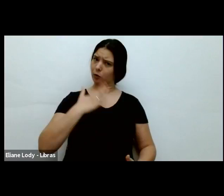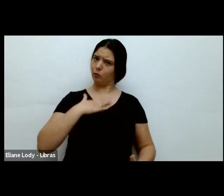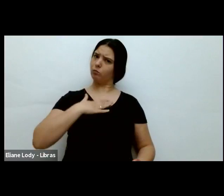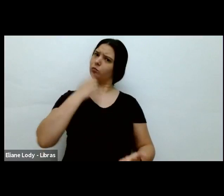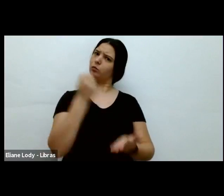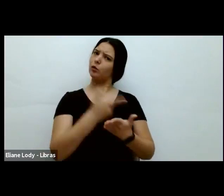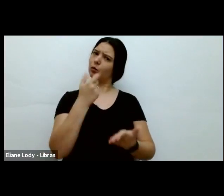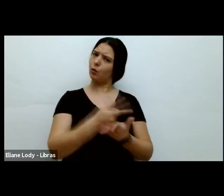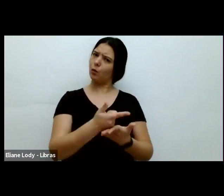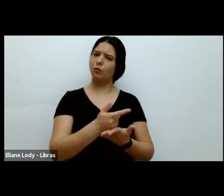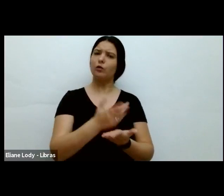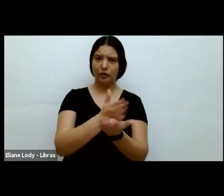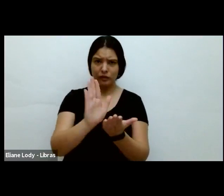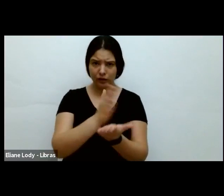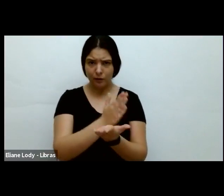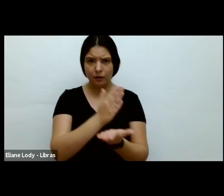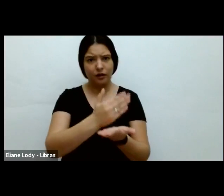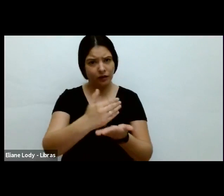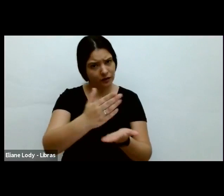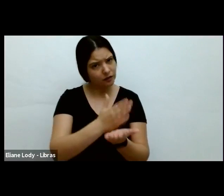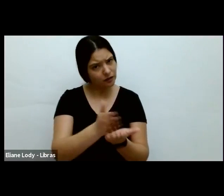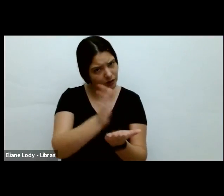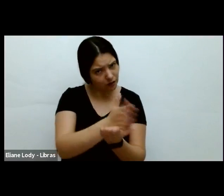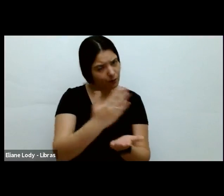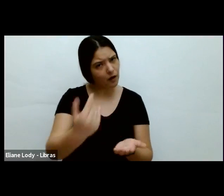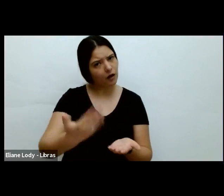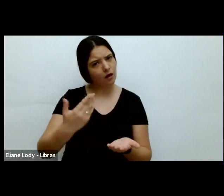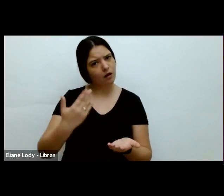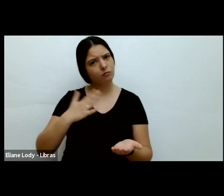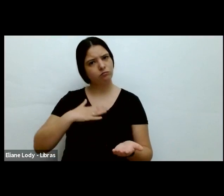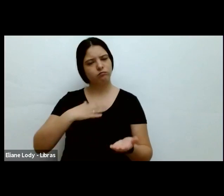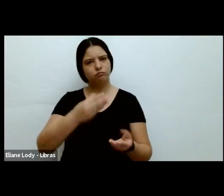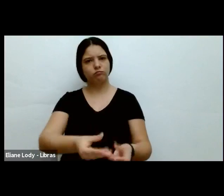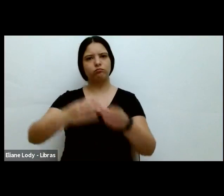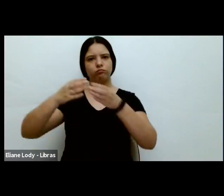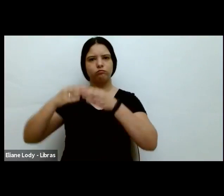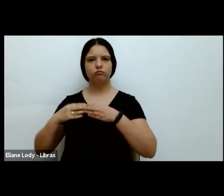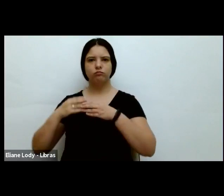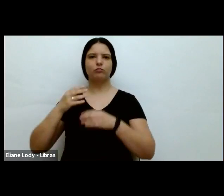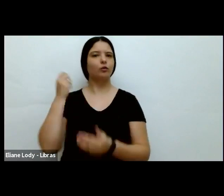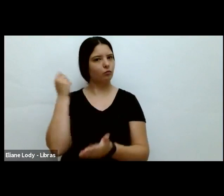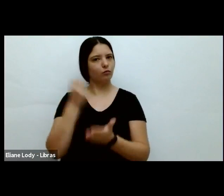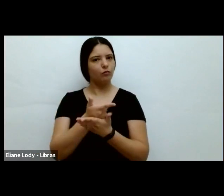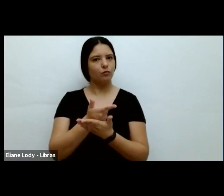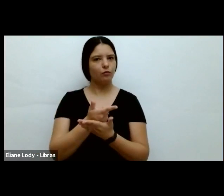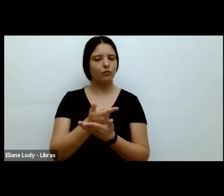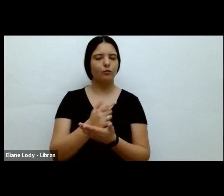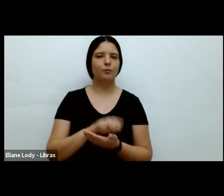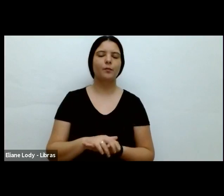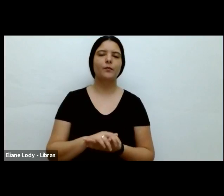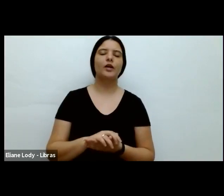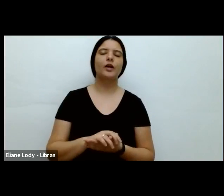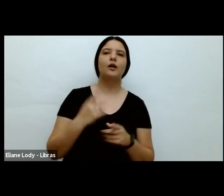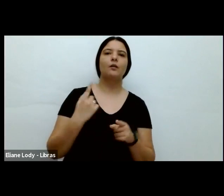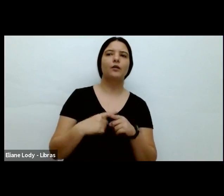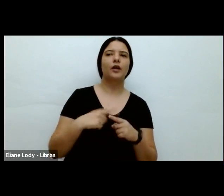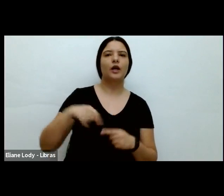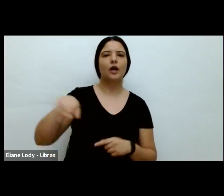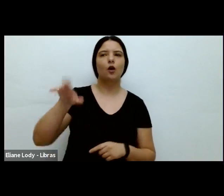for medicine for. for of to be used in the Production of faded.